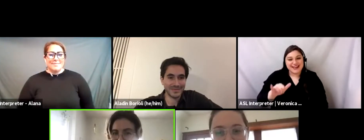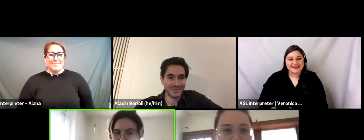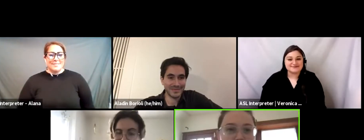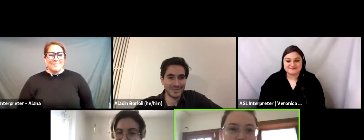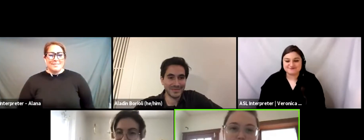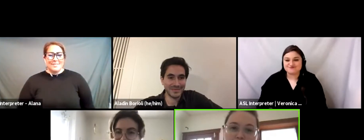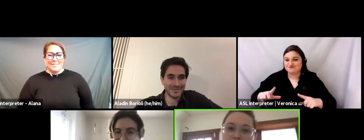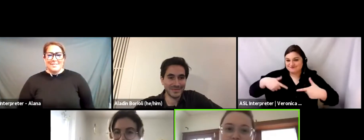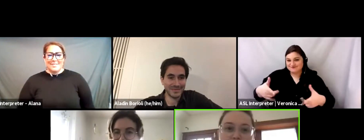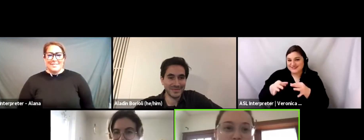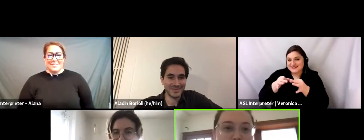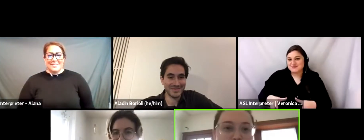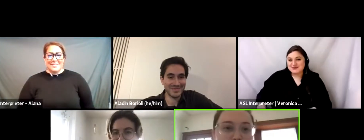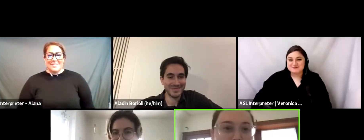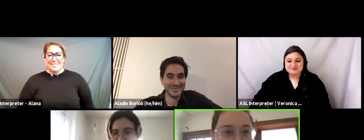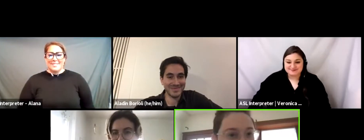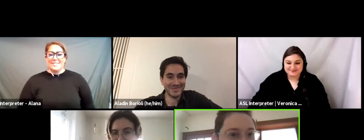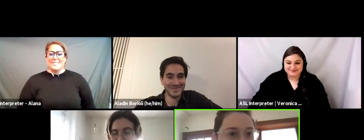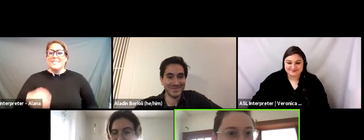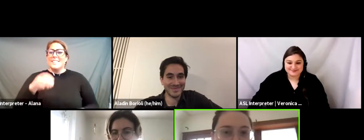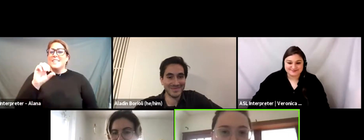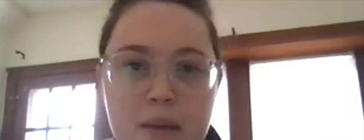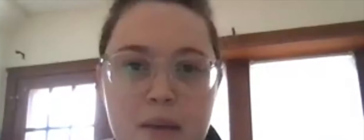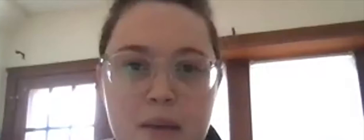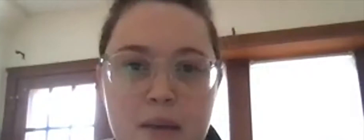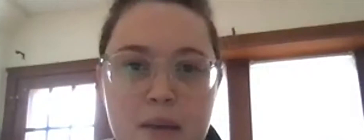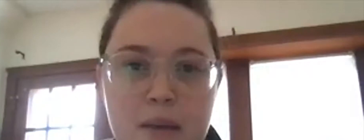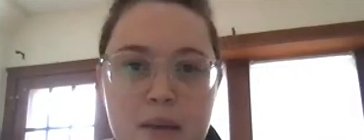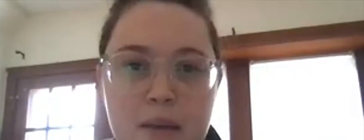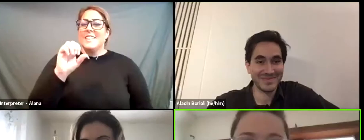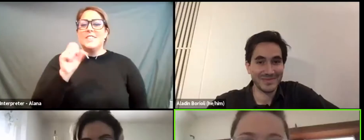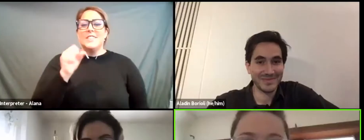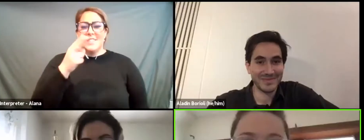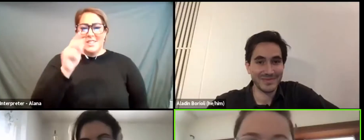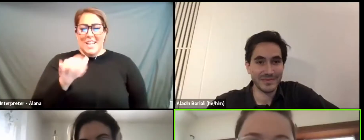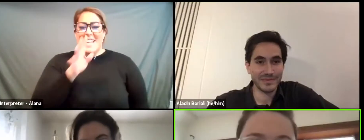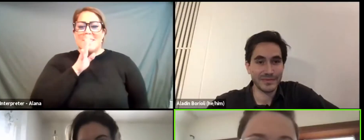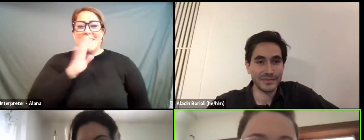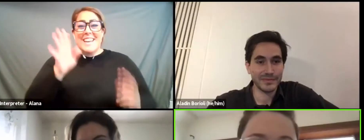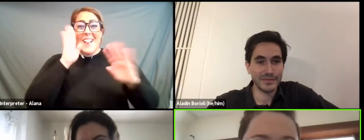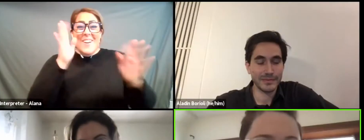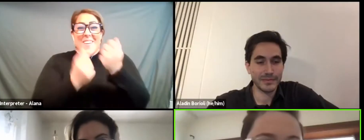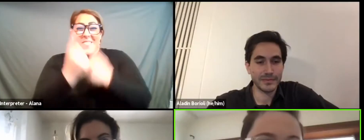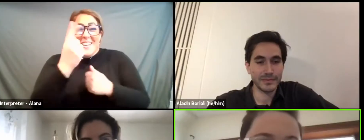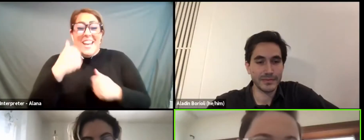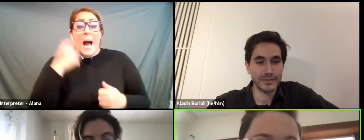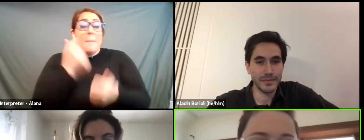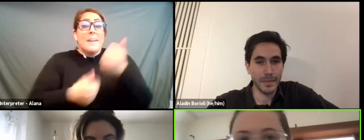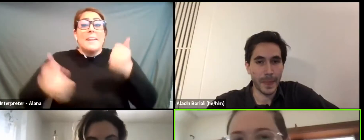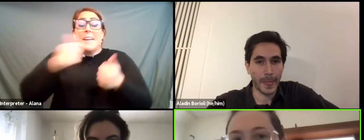Hi everyone. I'm Shay I'm the head beekeeper at the Best Bees Company. And very quickly I'll